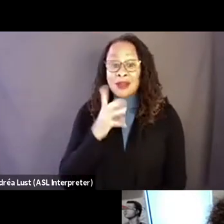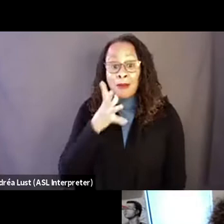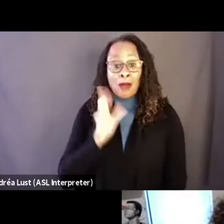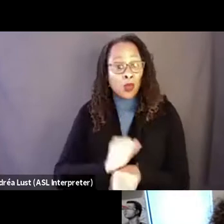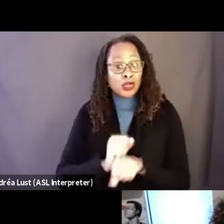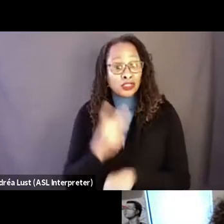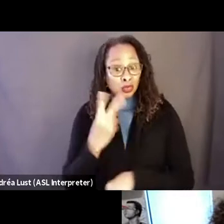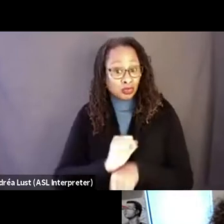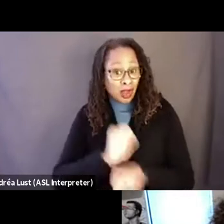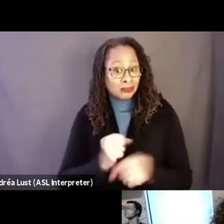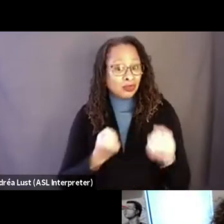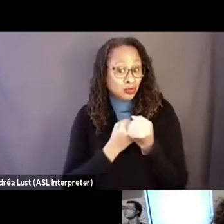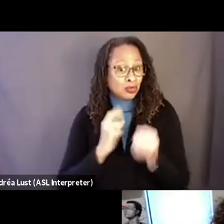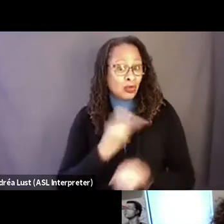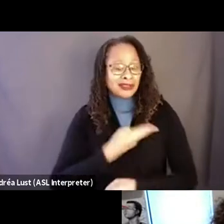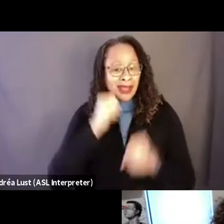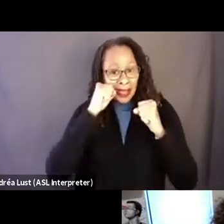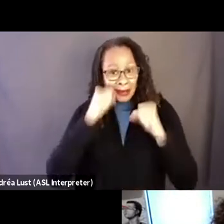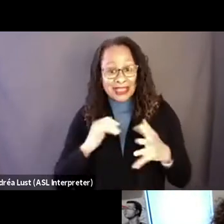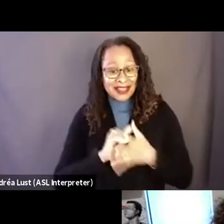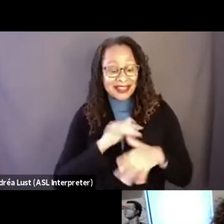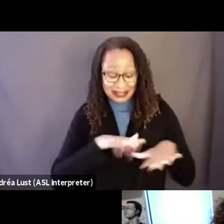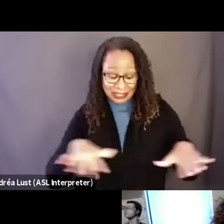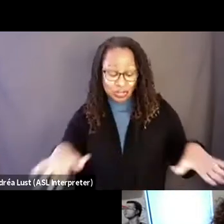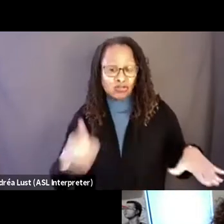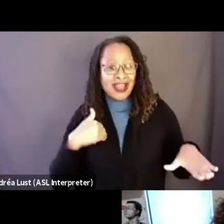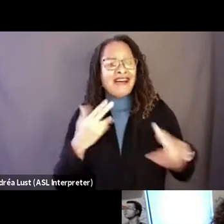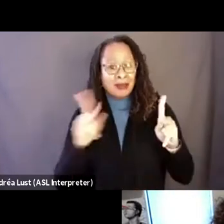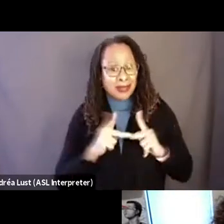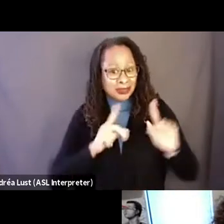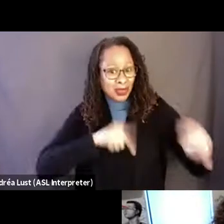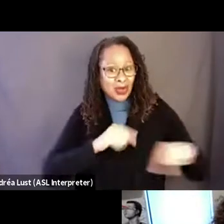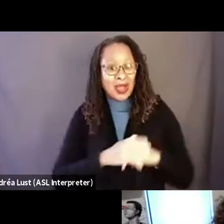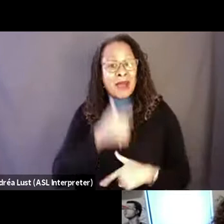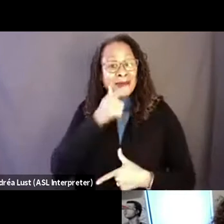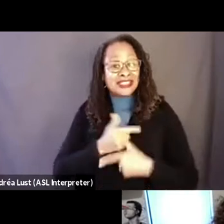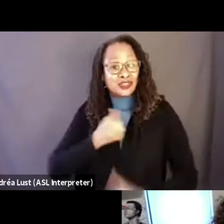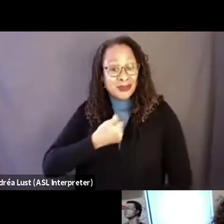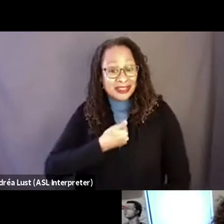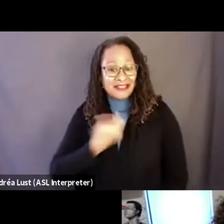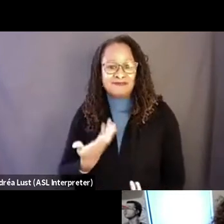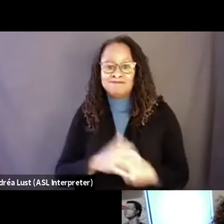And it's just amazing that these kids had somewhere to go. Me and my sisters were latchkey kids,